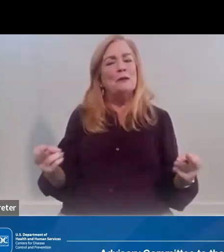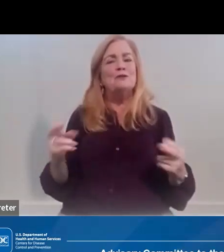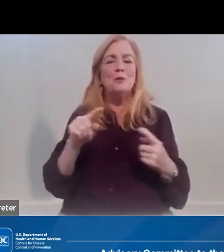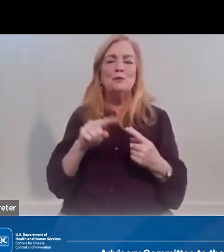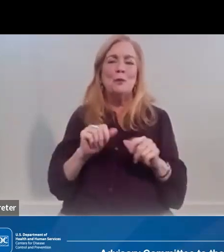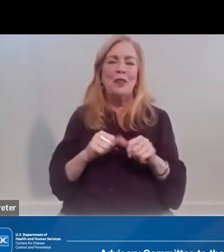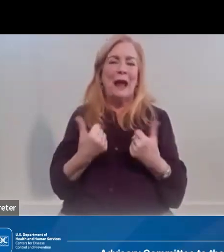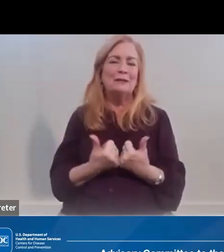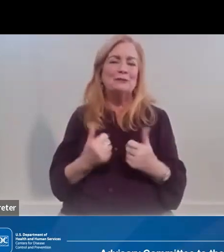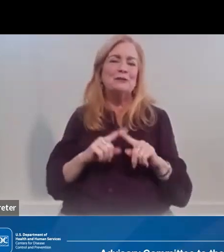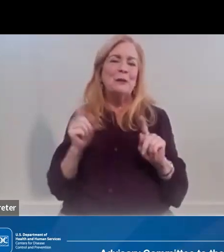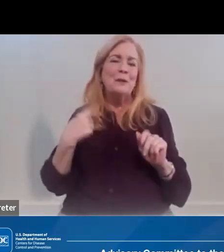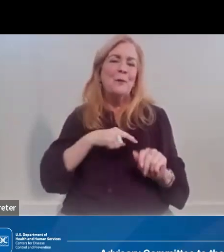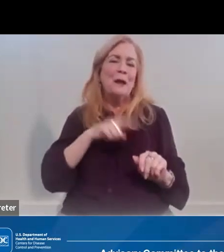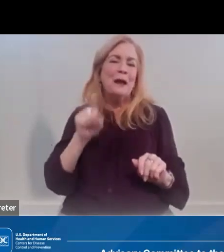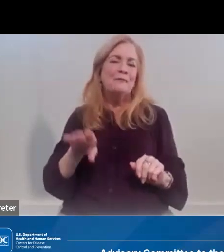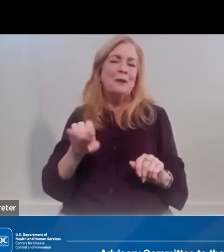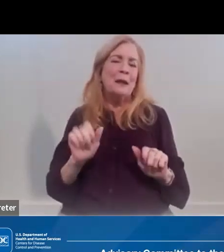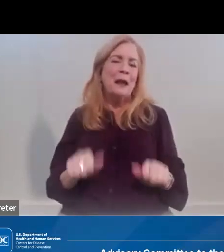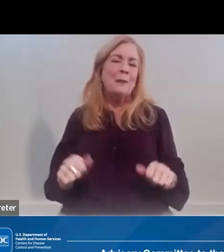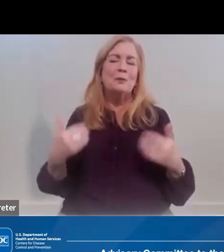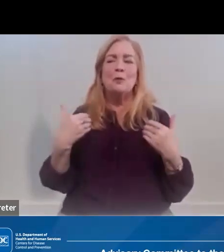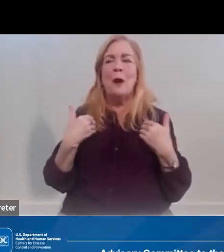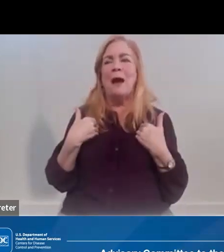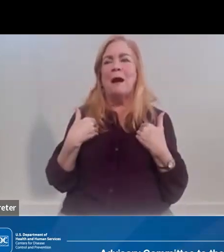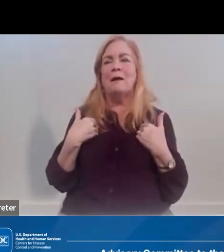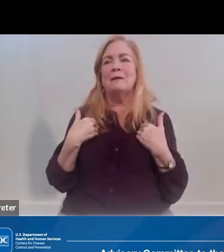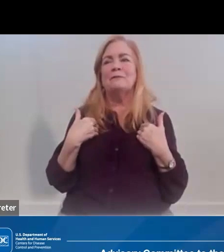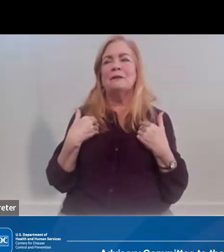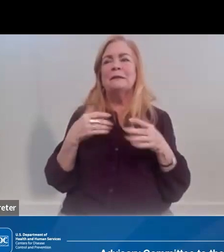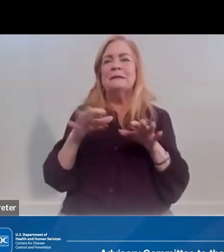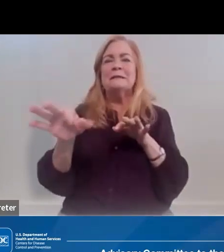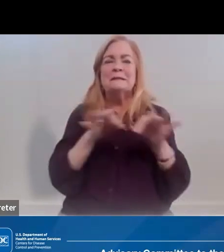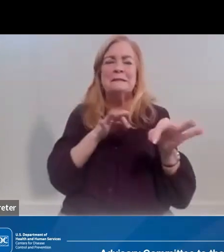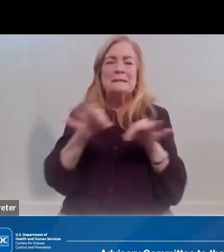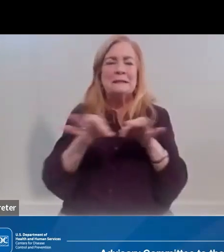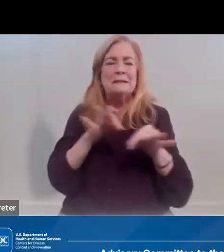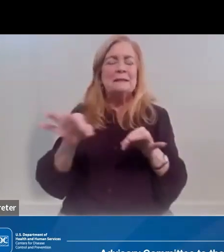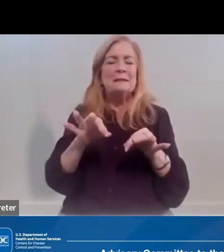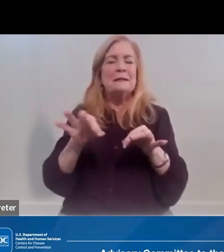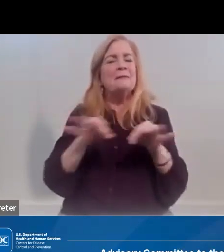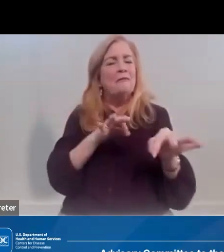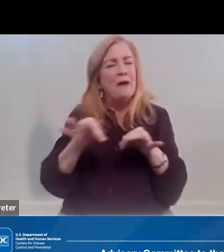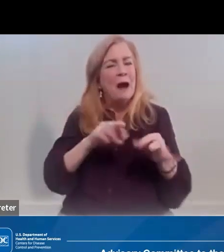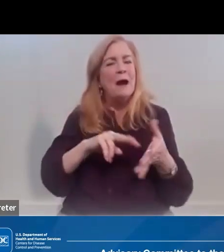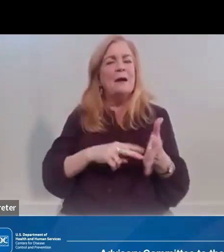but we have to be able to have defined what it is we're being a resource to do.